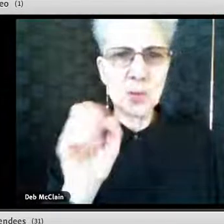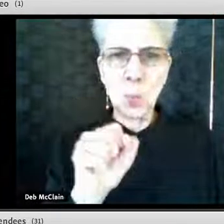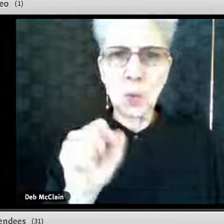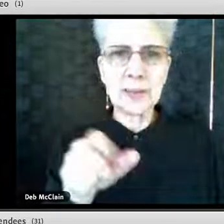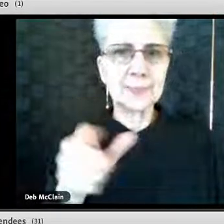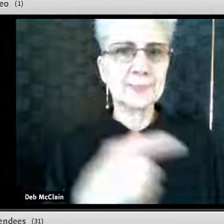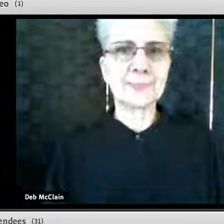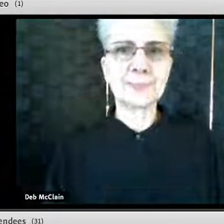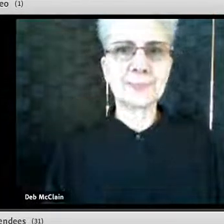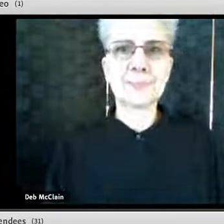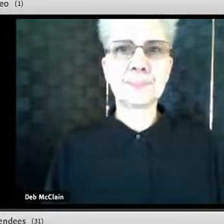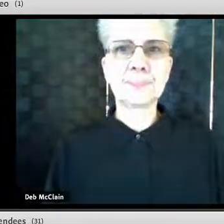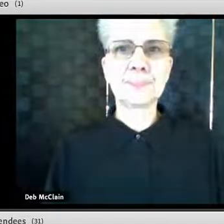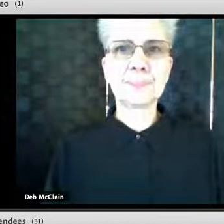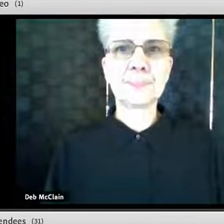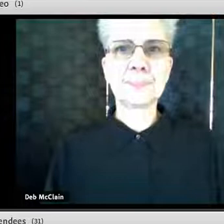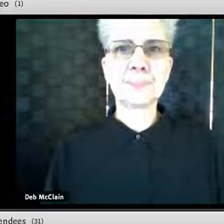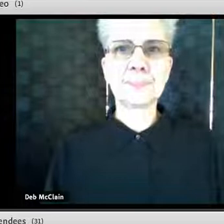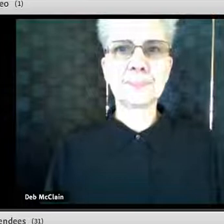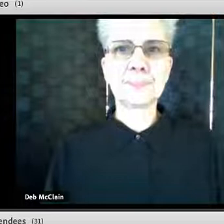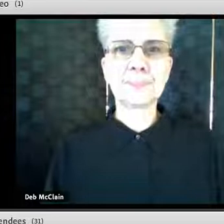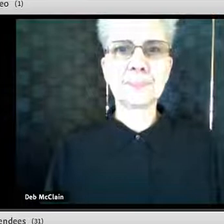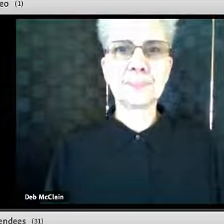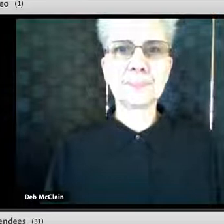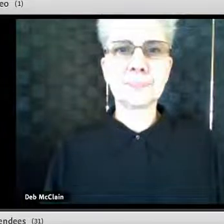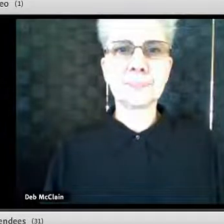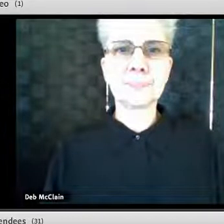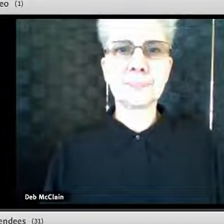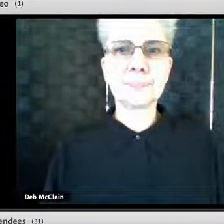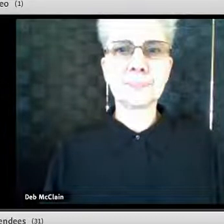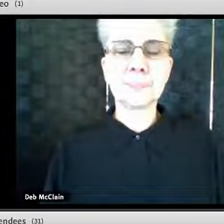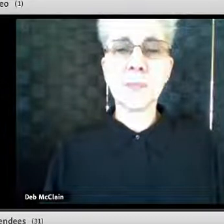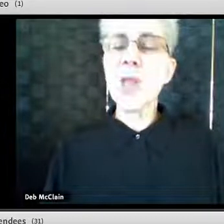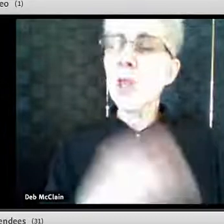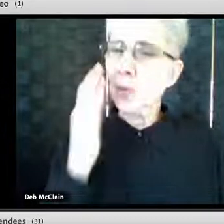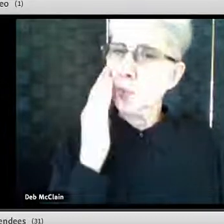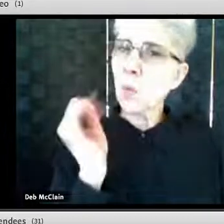and this was she was doing some viral showing,